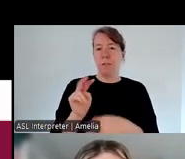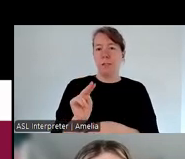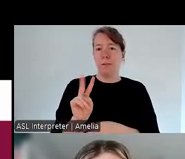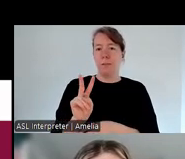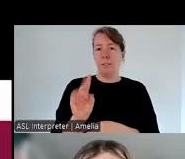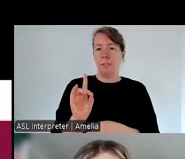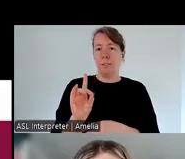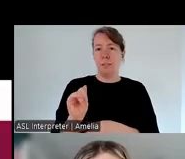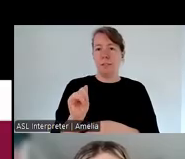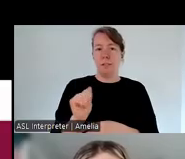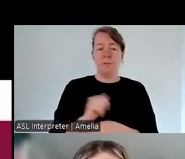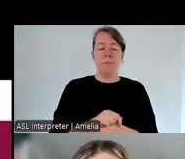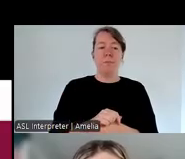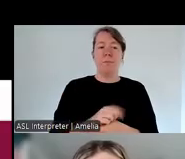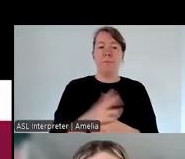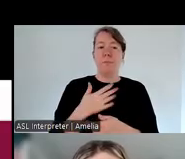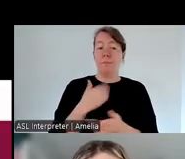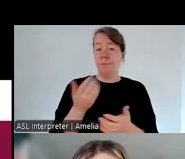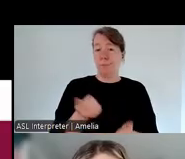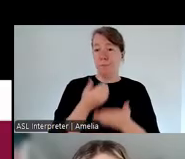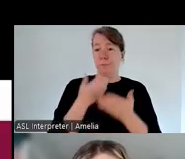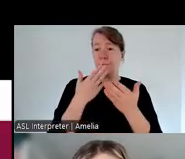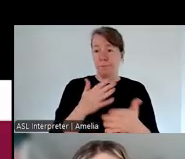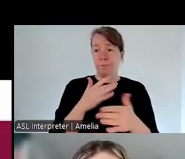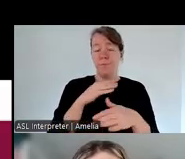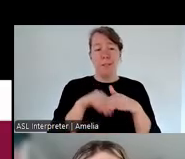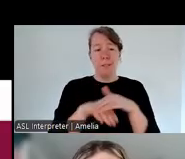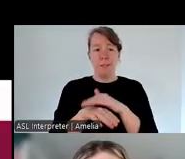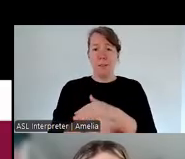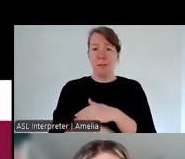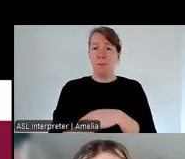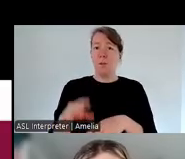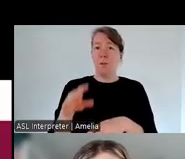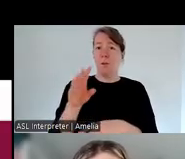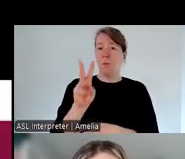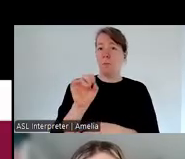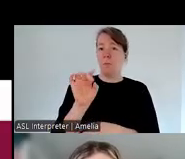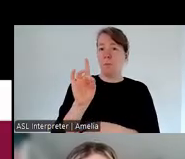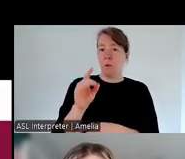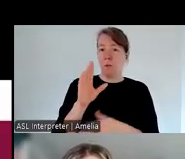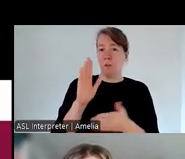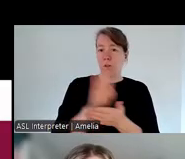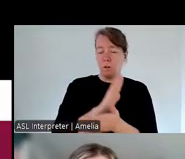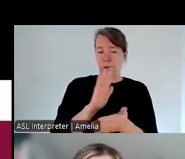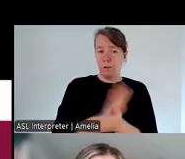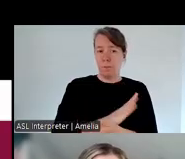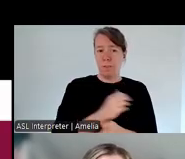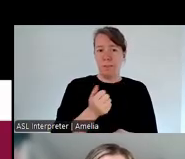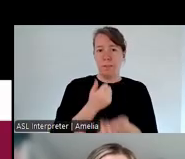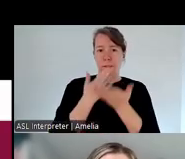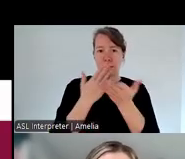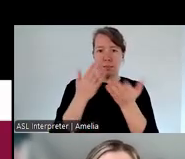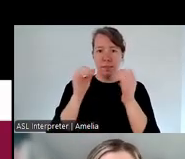I recommend providing accessible Word documents wherever possible. Uh, while it's true that screen readers can read PDFs,